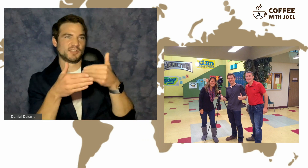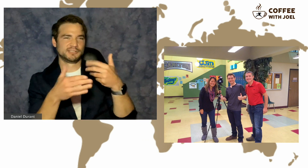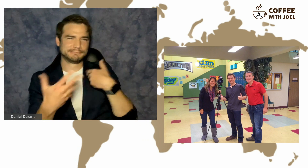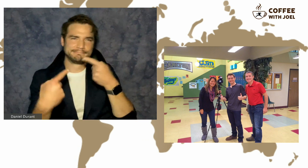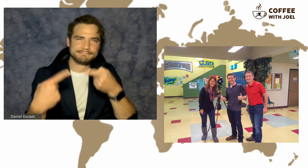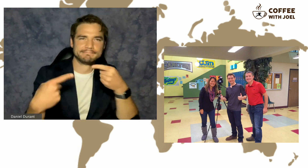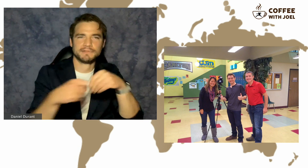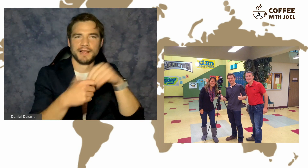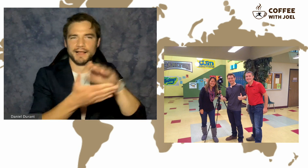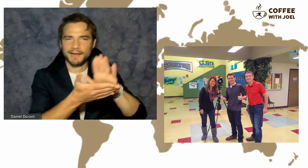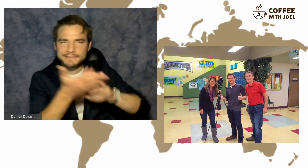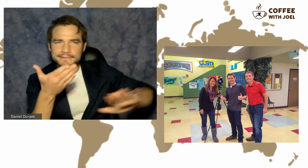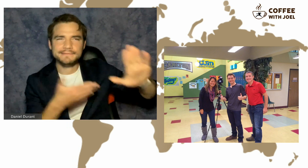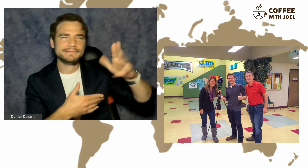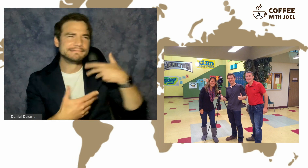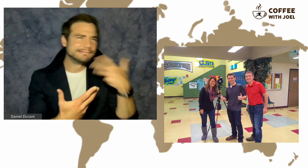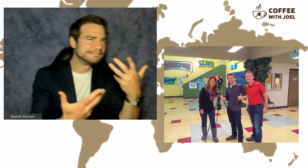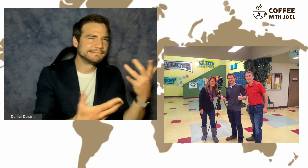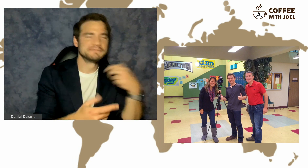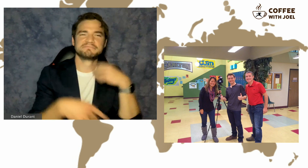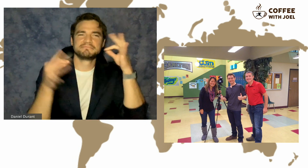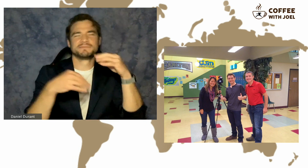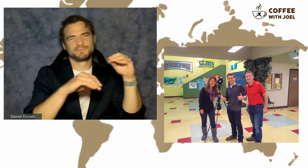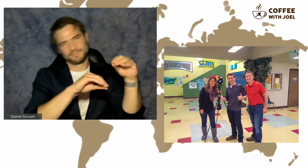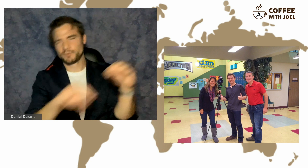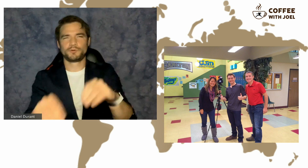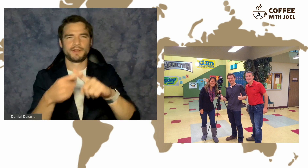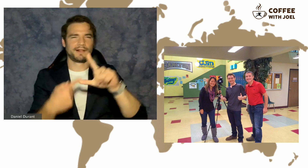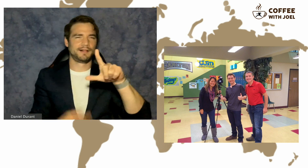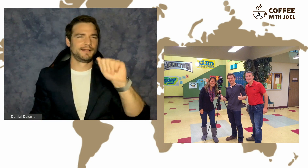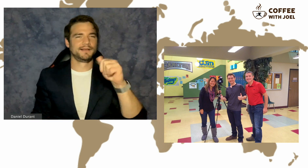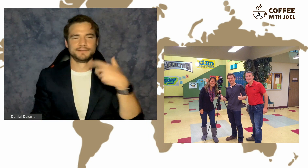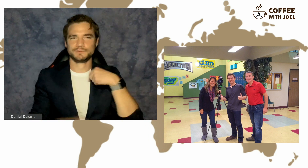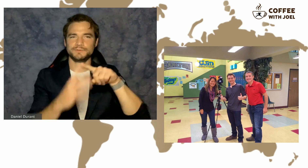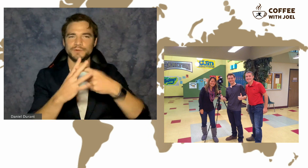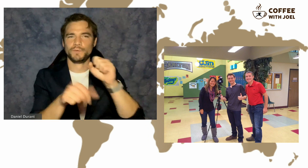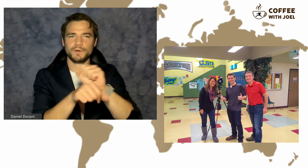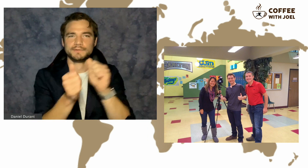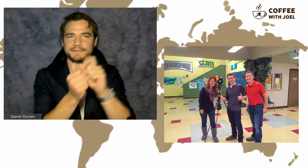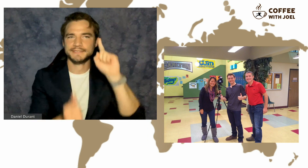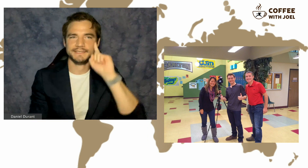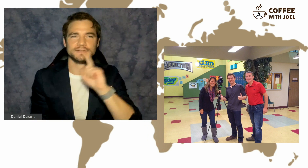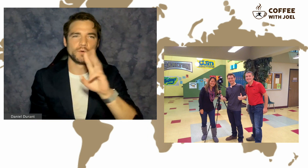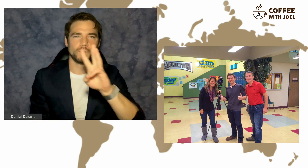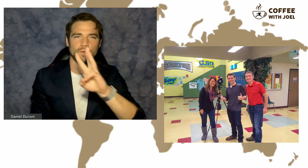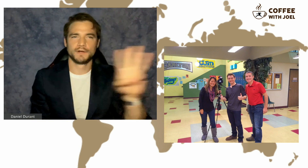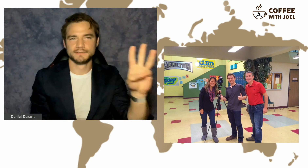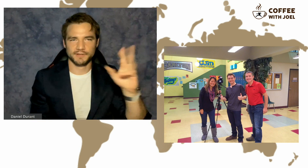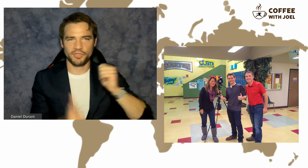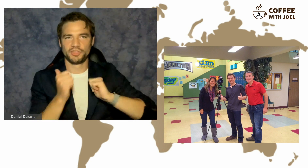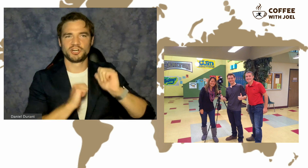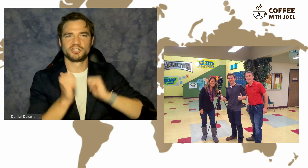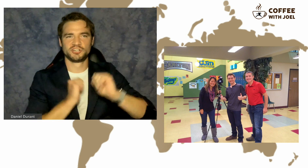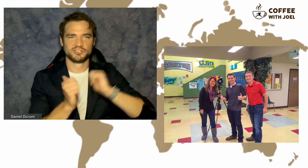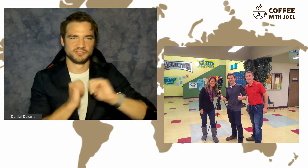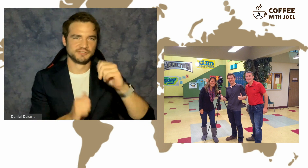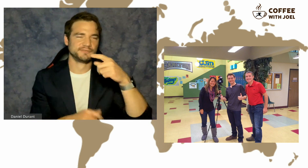At that time, I wasn’t sure about going to college, and decided to move to L.A. I started working with Deaf West Theatre,